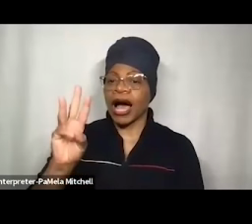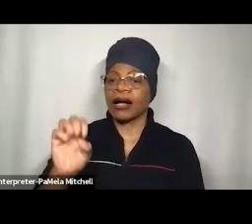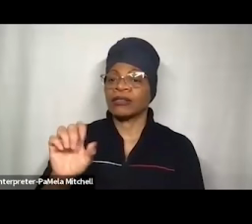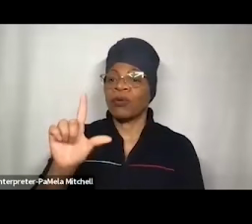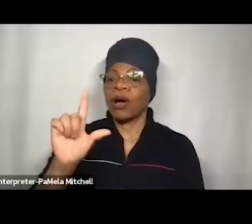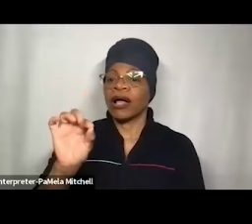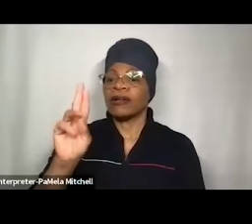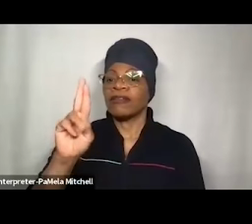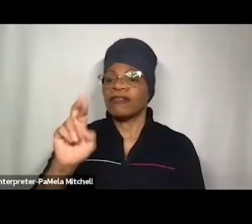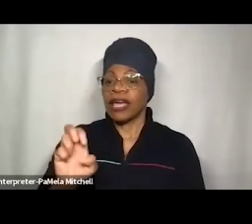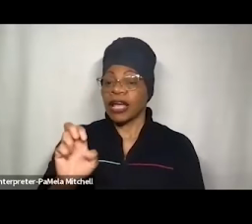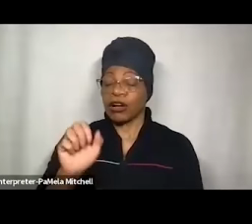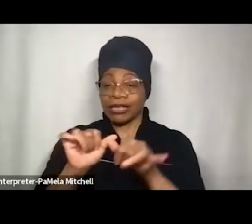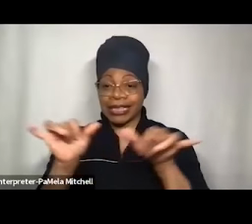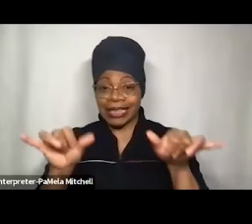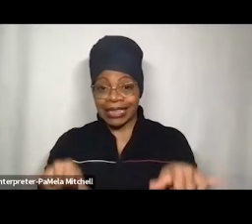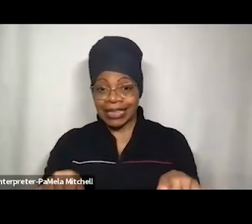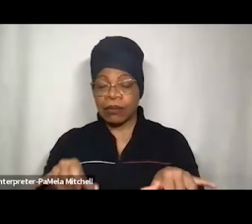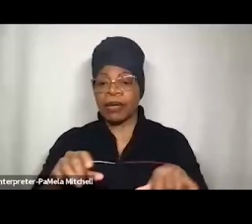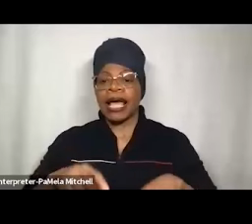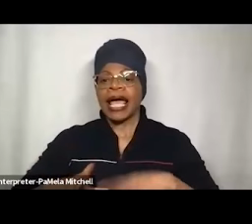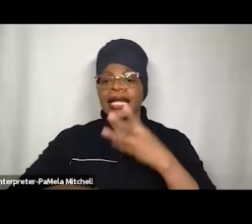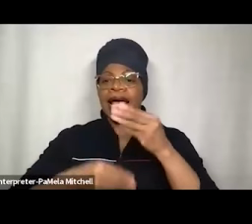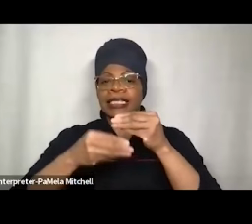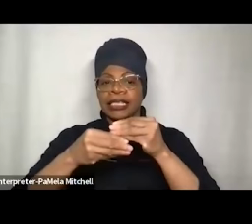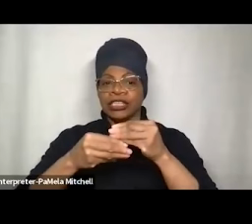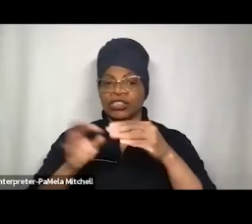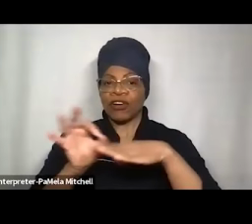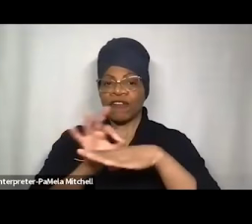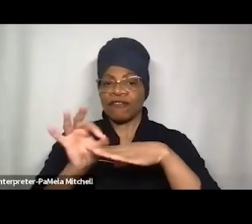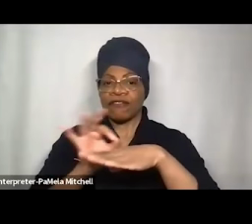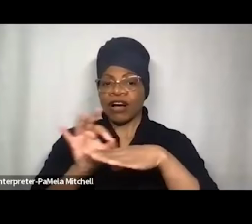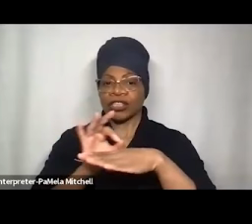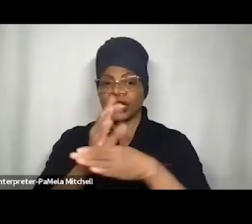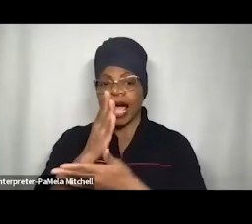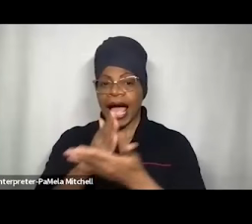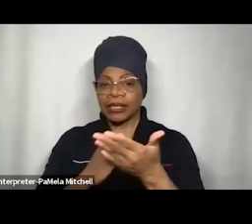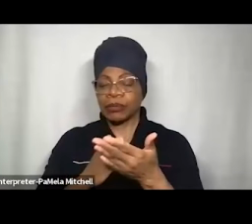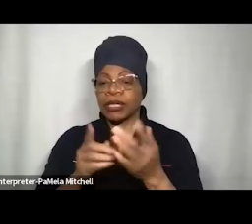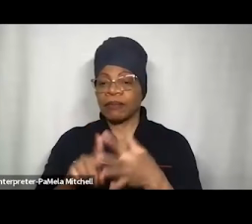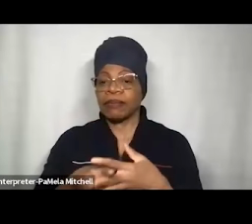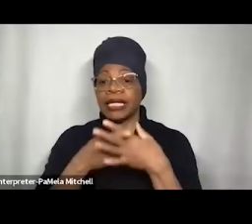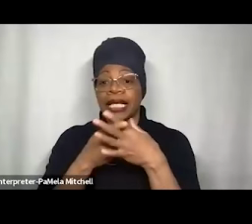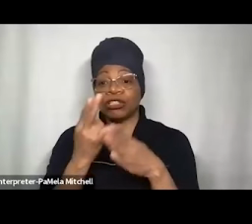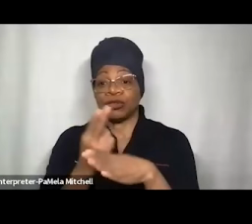different functional mapping of why they have started use and what are the factors that allow people